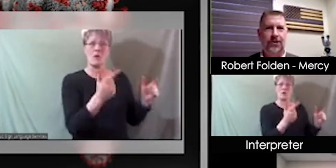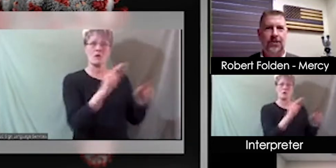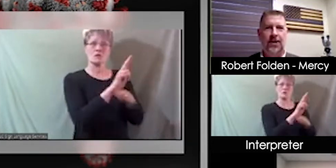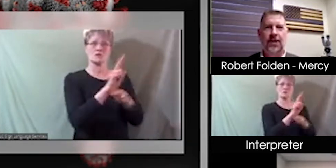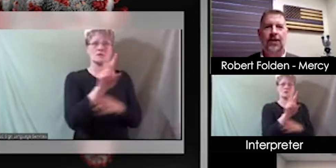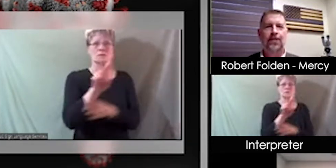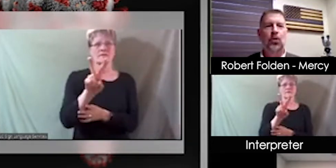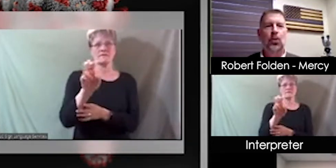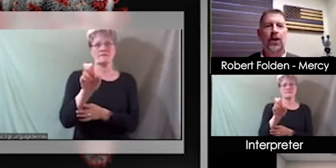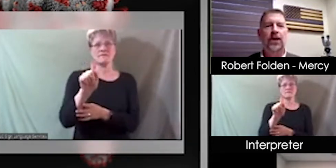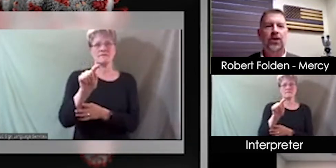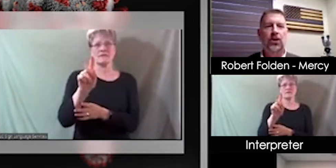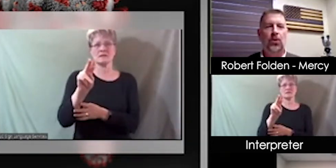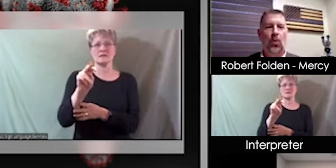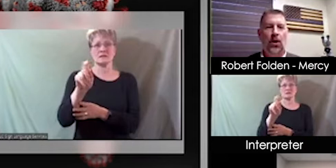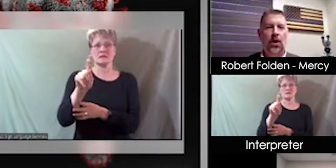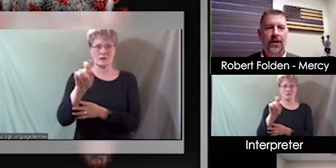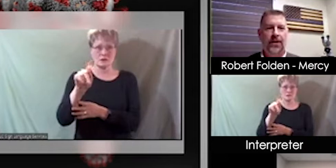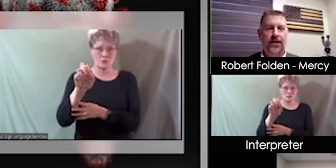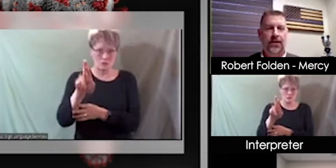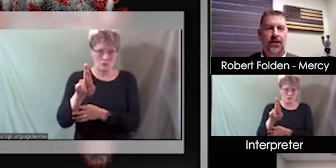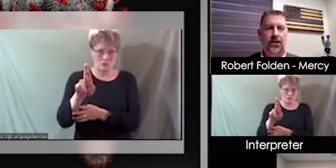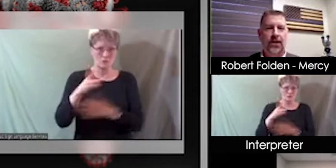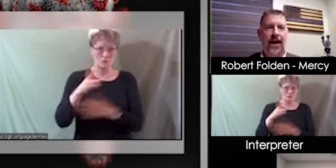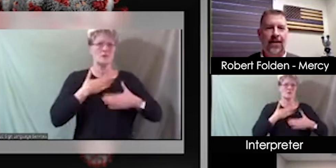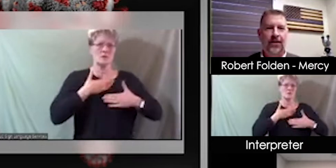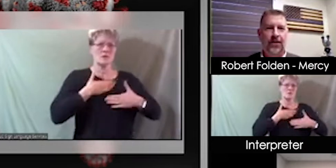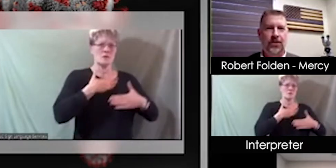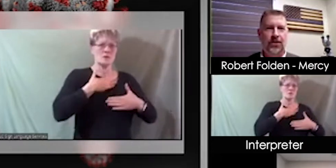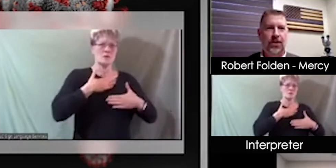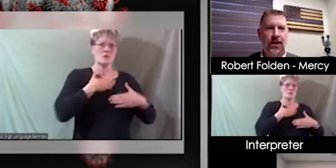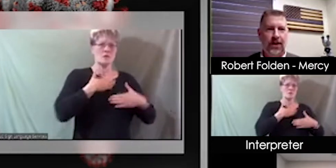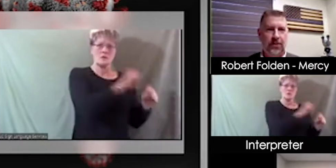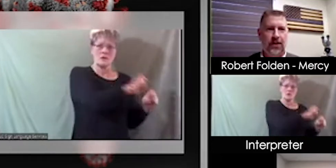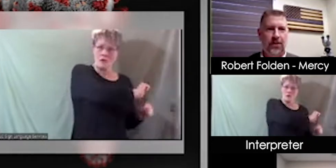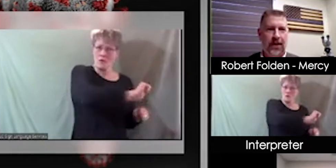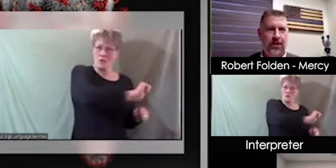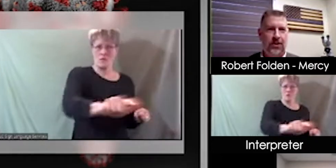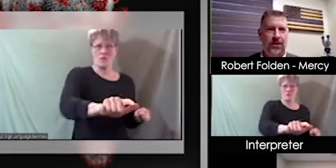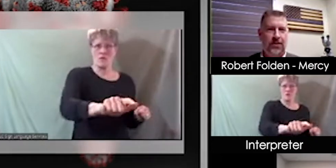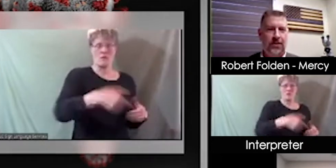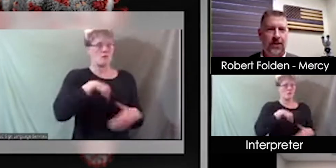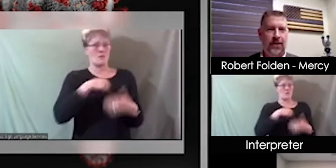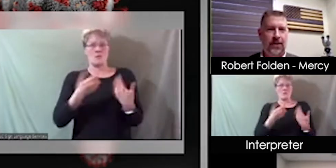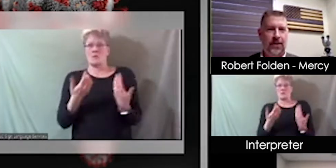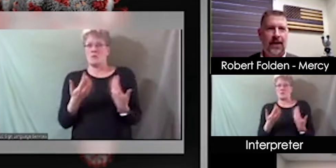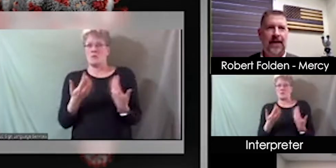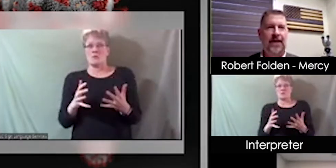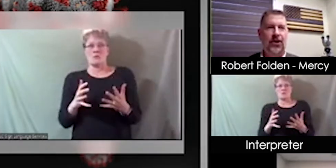interactions, we don't want your average hospital patient